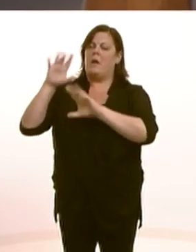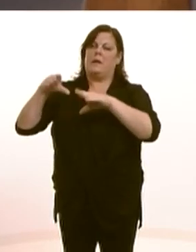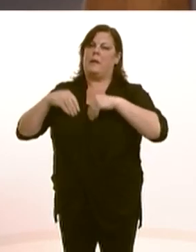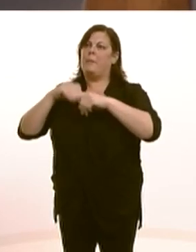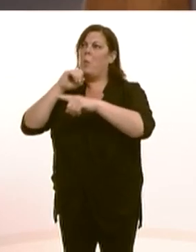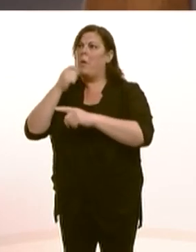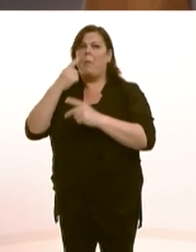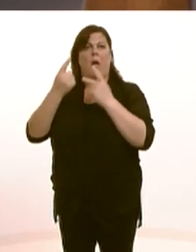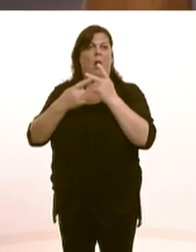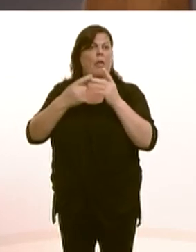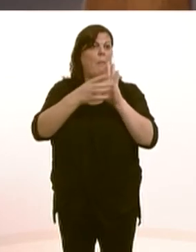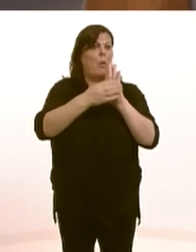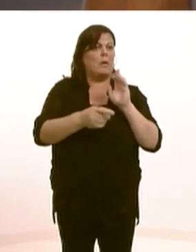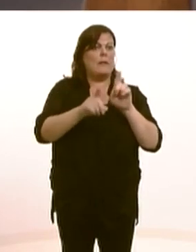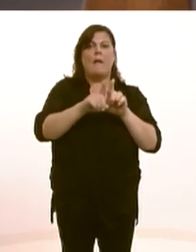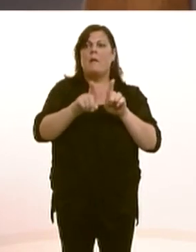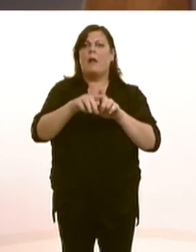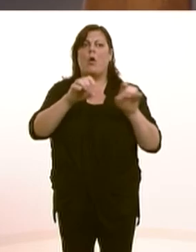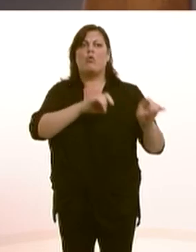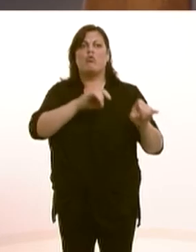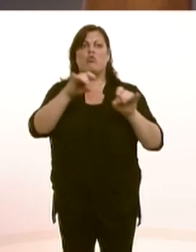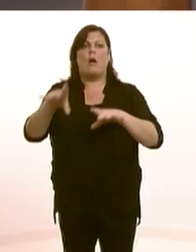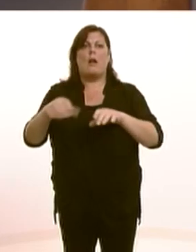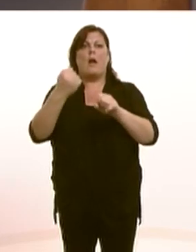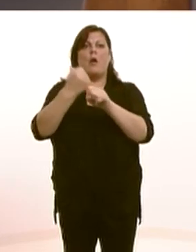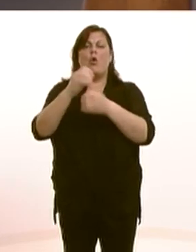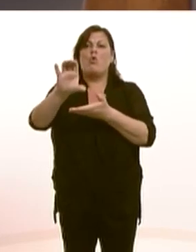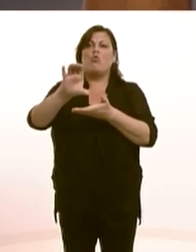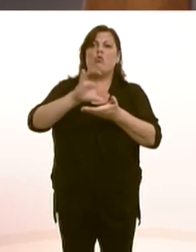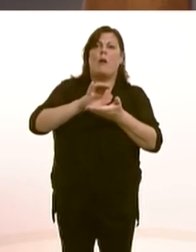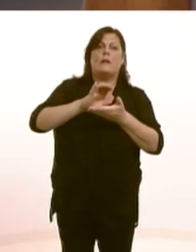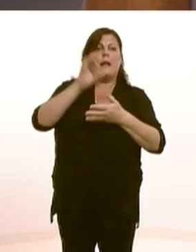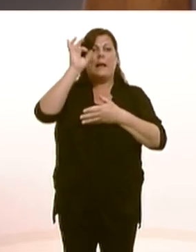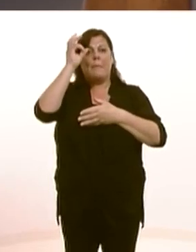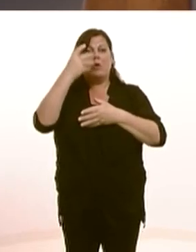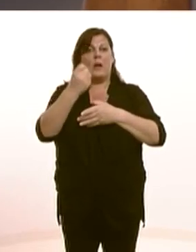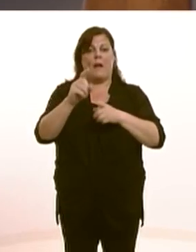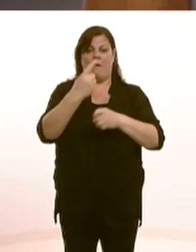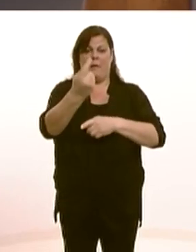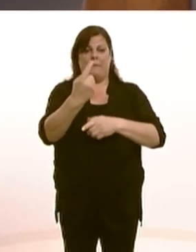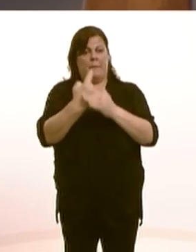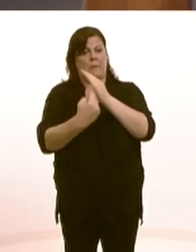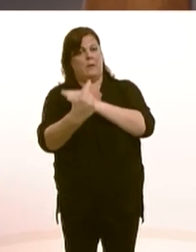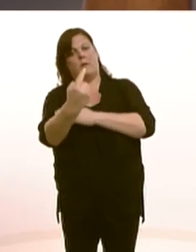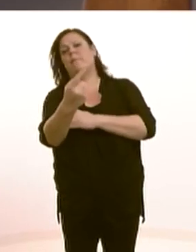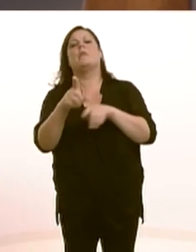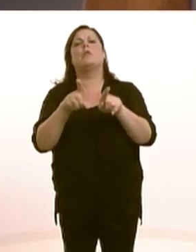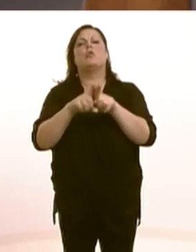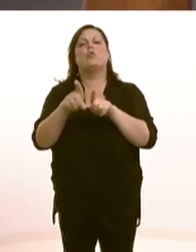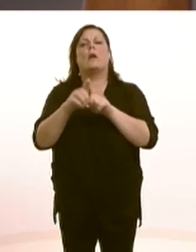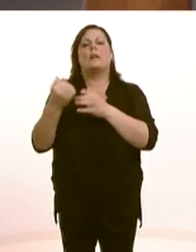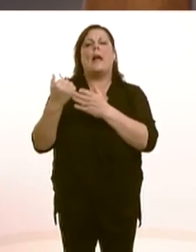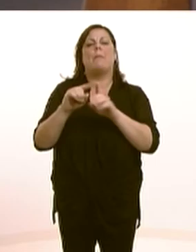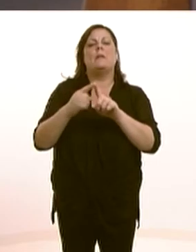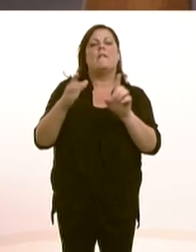In Australia, there is a grants commission that acts independently in order to arbitrate between states and between states and the federal Government.